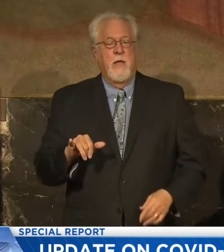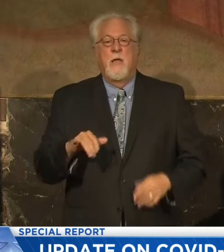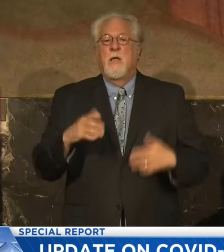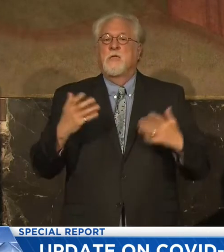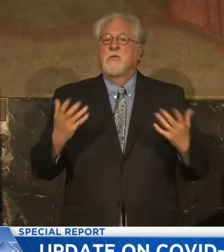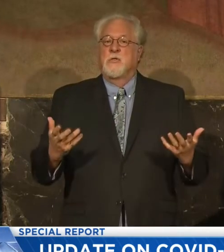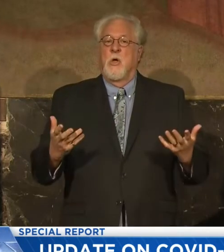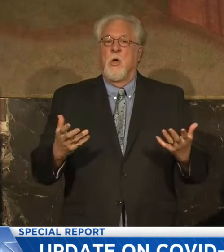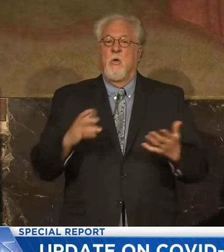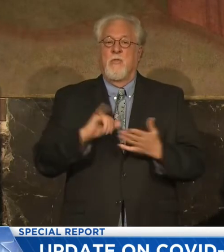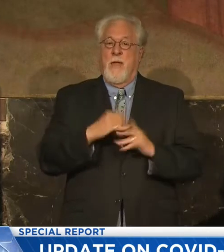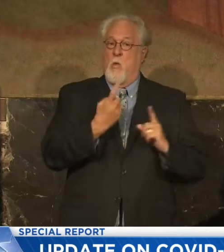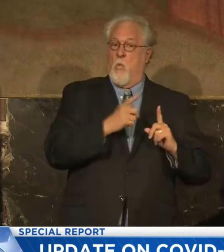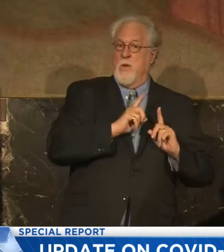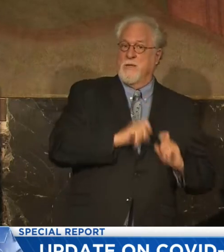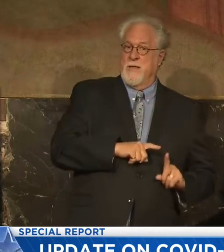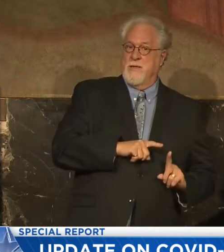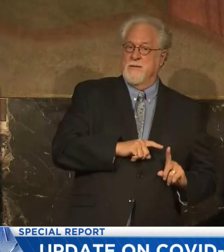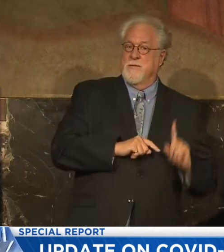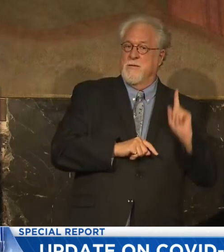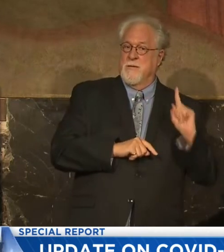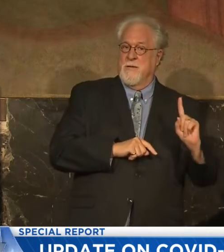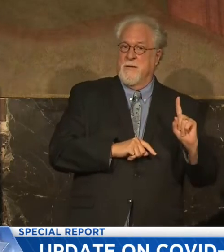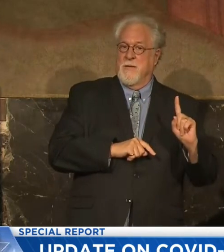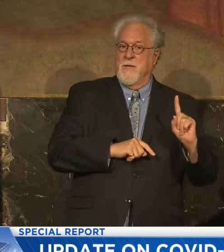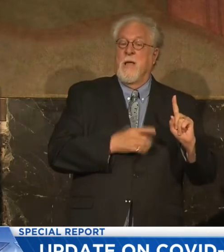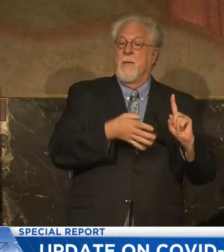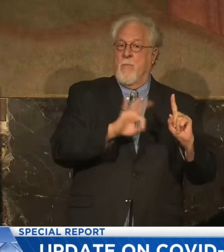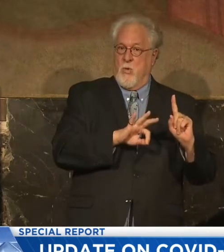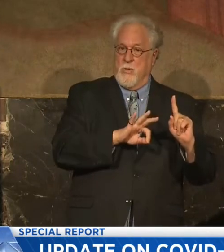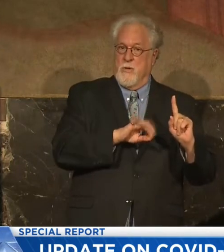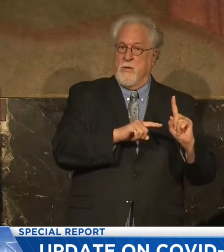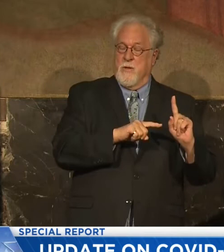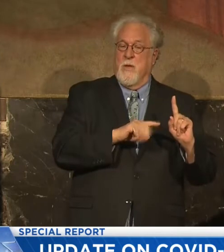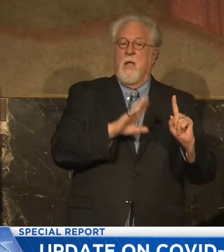BECOME POSITIVE AT SOME POINT IN THE FUTURE. AND THEORETICALLY COULD HAPPEN